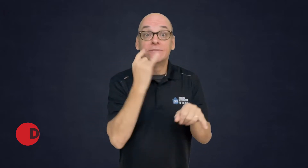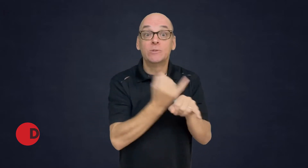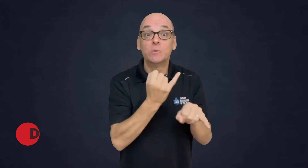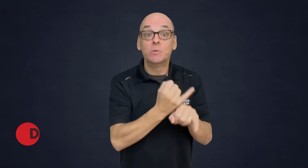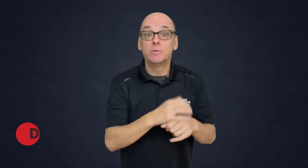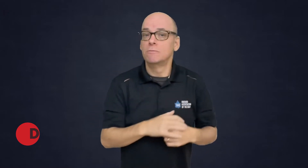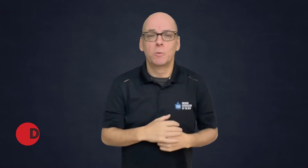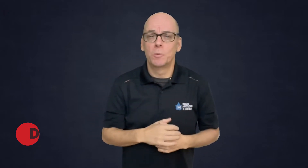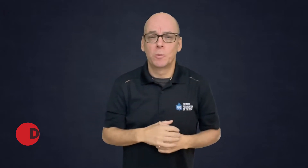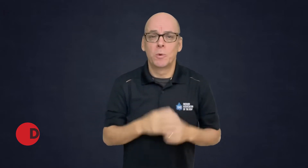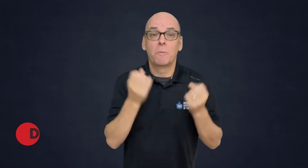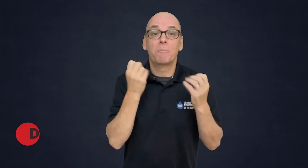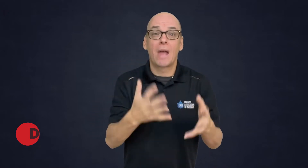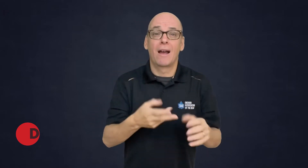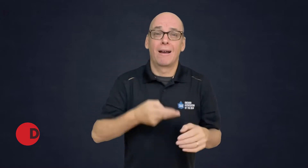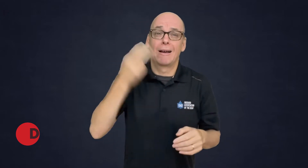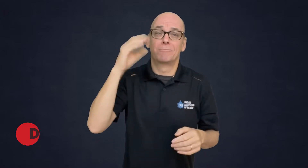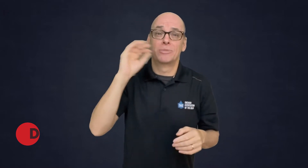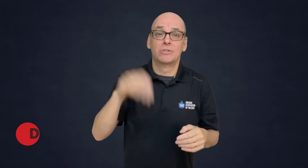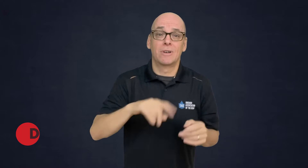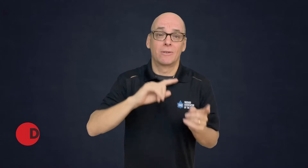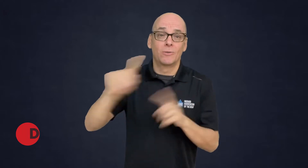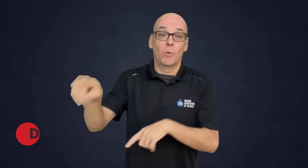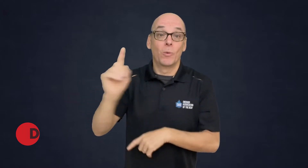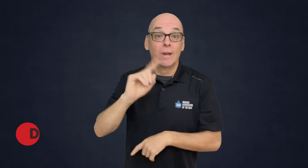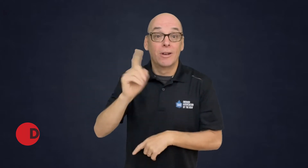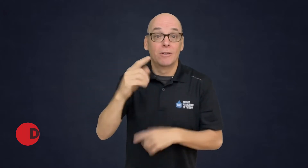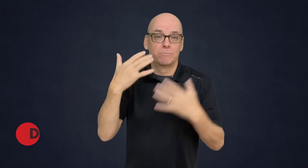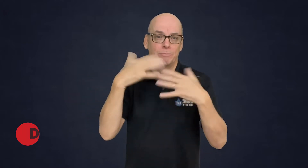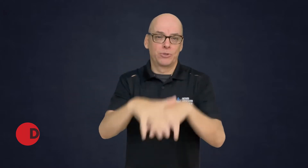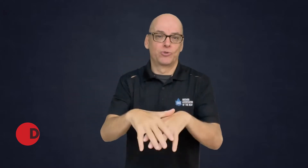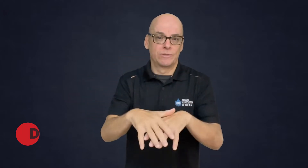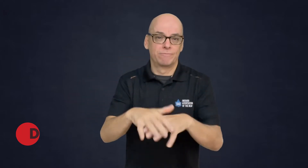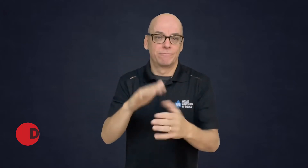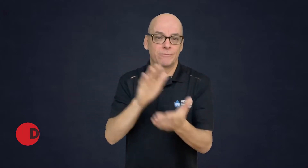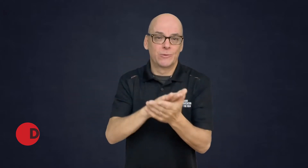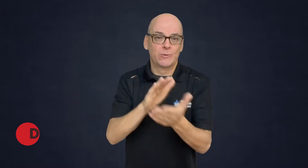not to enroll in a Deaf school. A very high percent are mainstreamed in